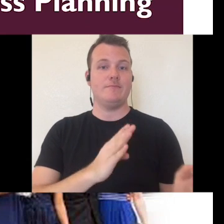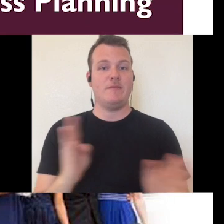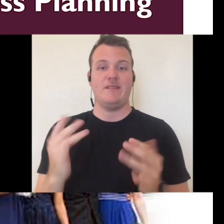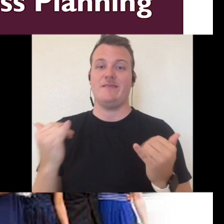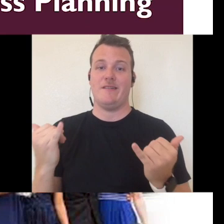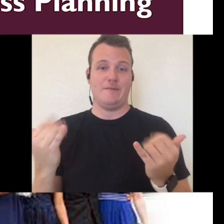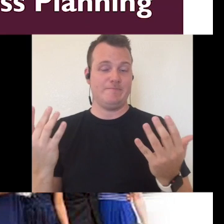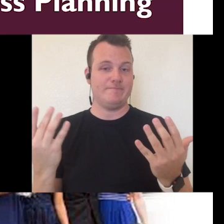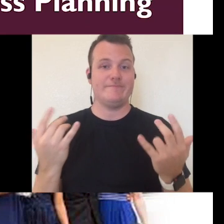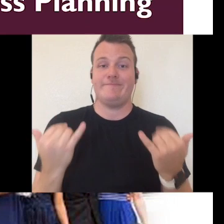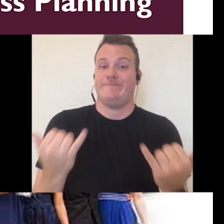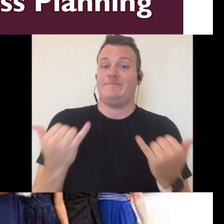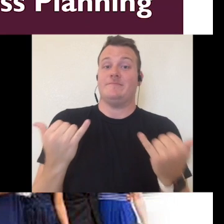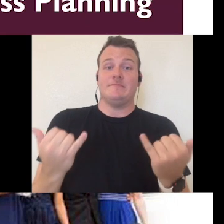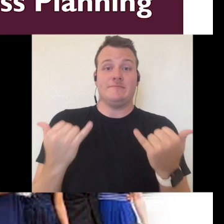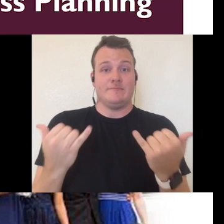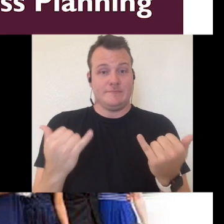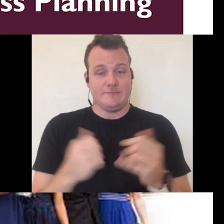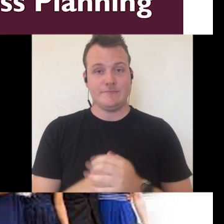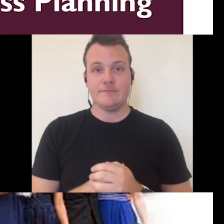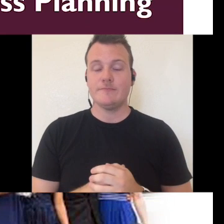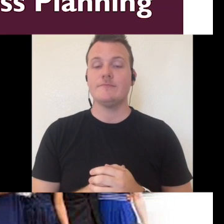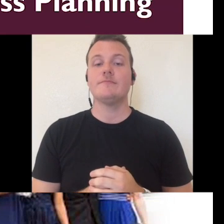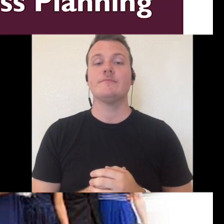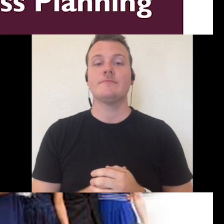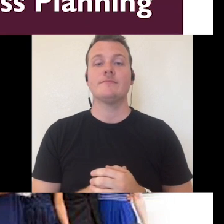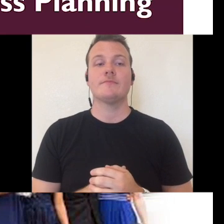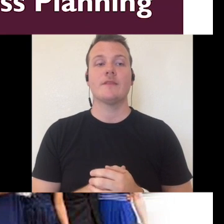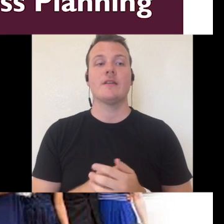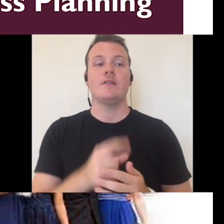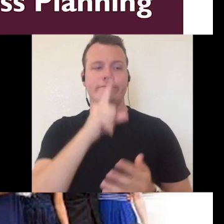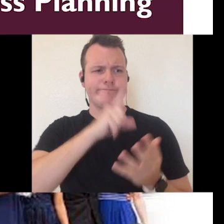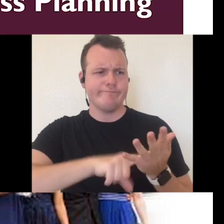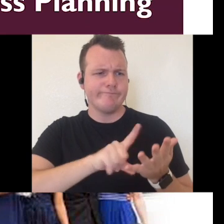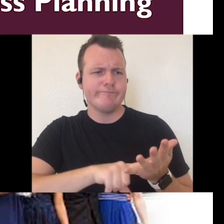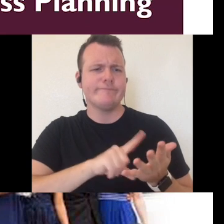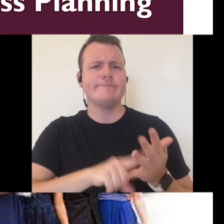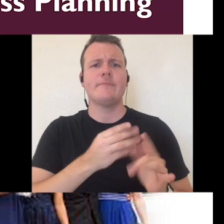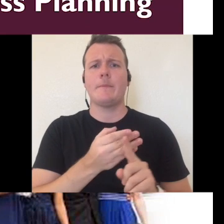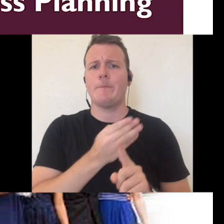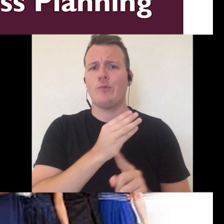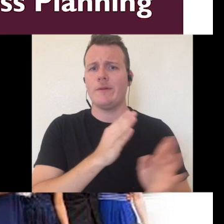enter that into the pitch, and that's the place that you start. And so now with the